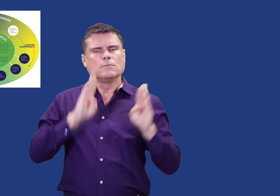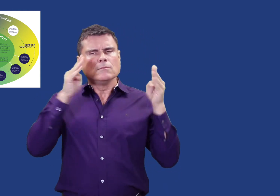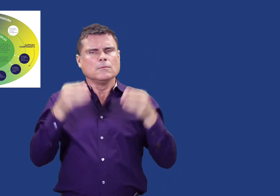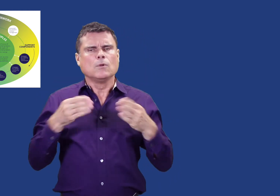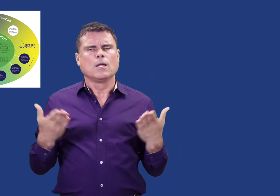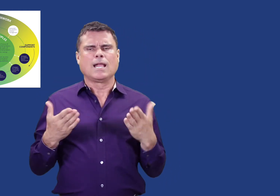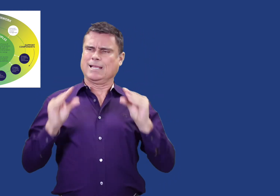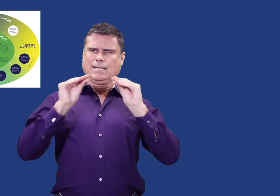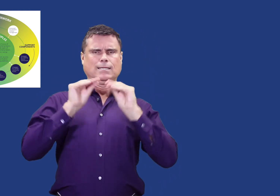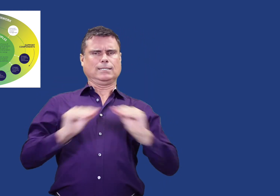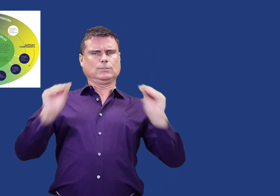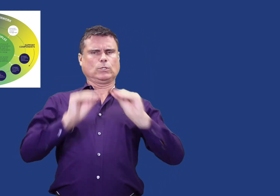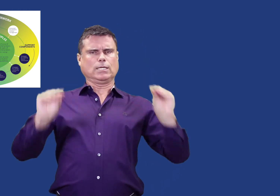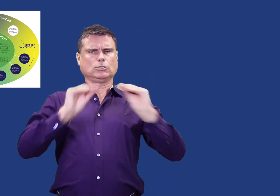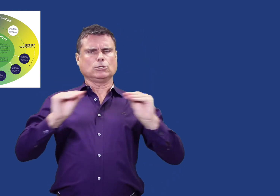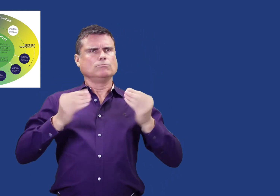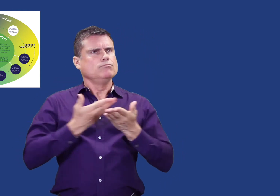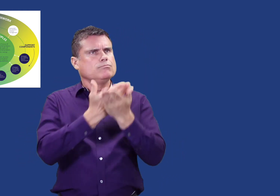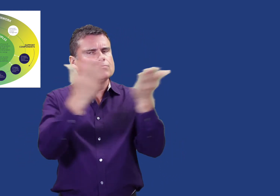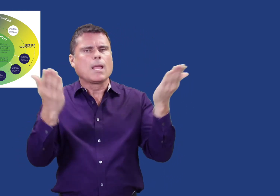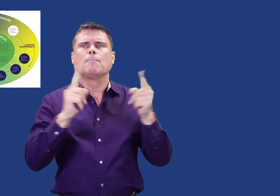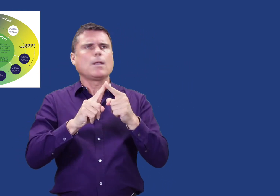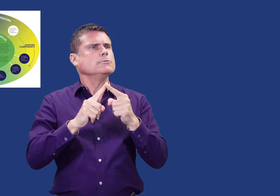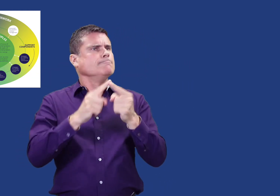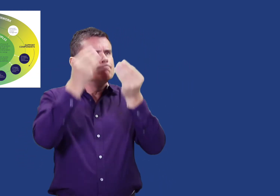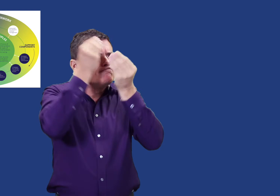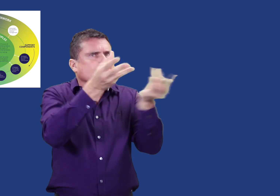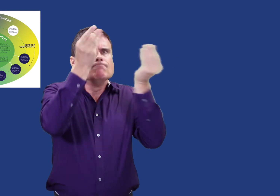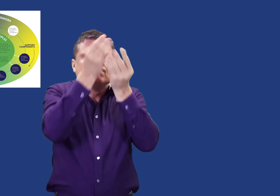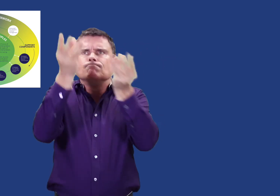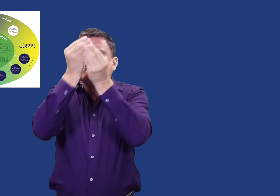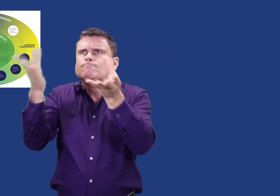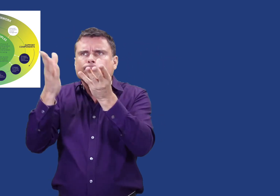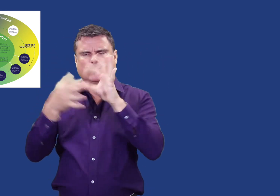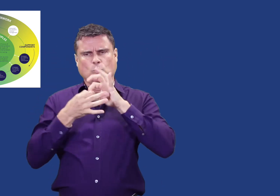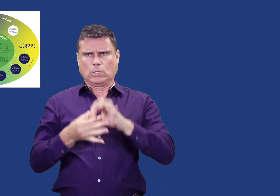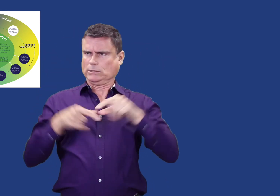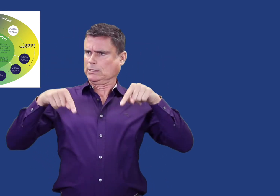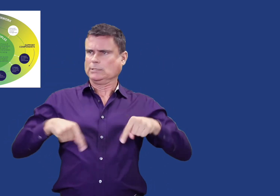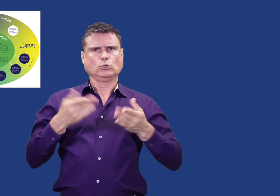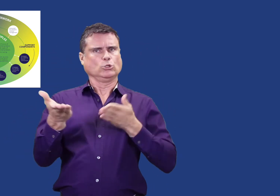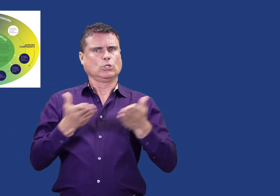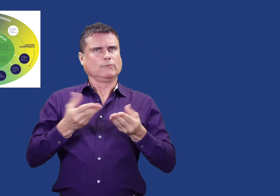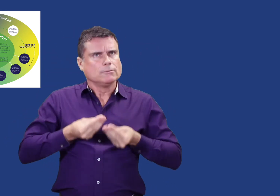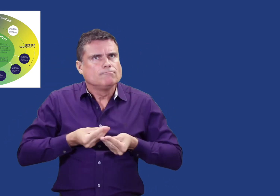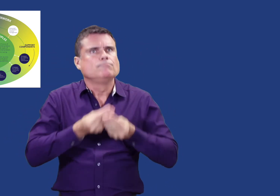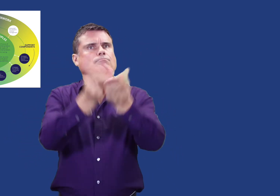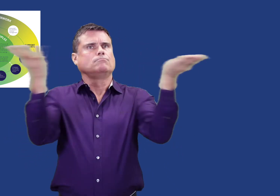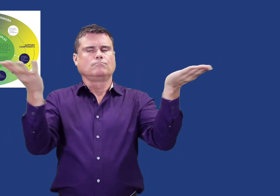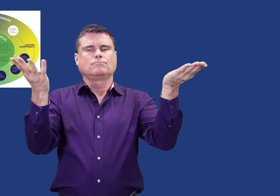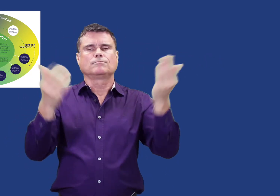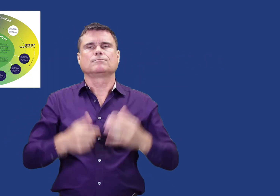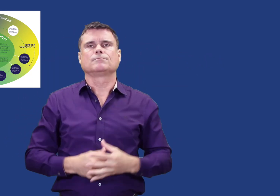EDUCATION AND PROMOTION REGARDING MEDICAL INTERPRETING SERVICES.